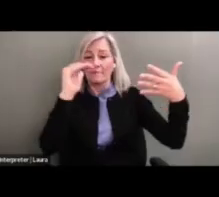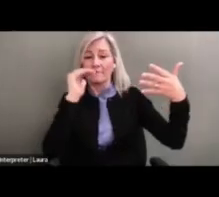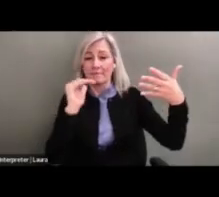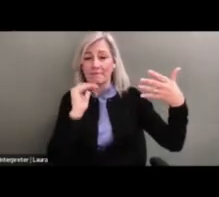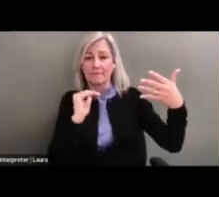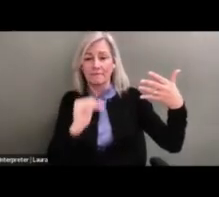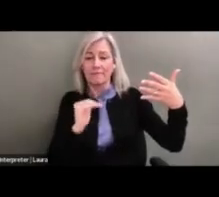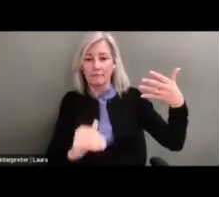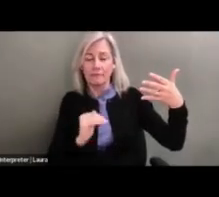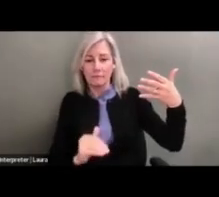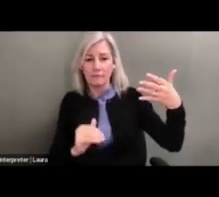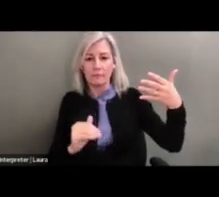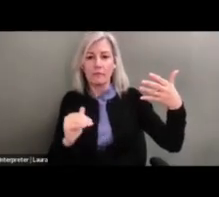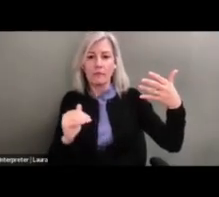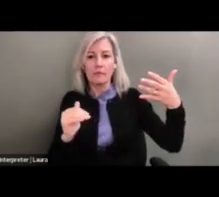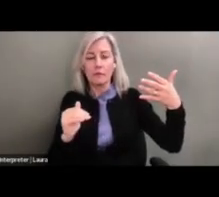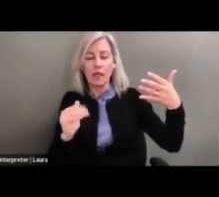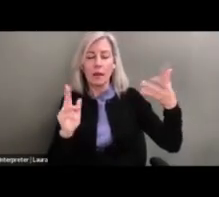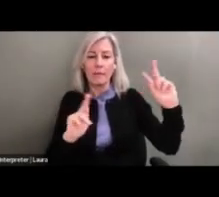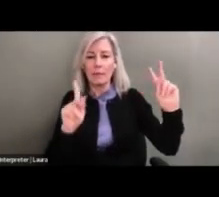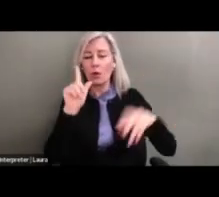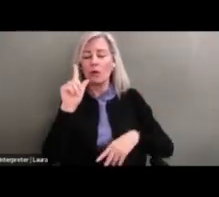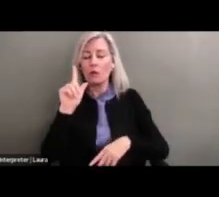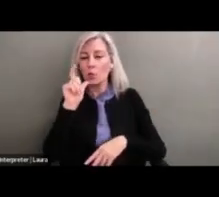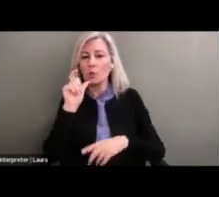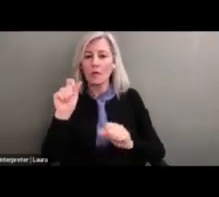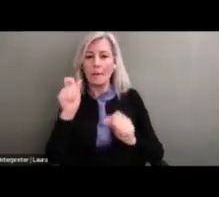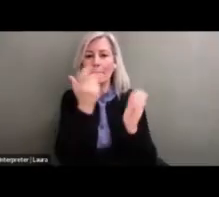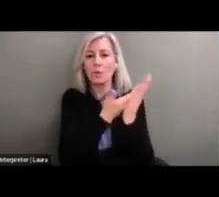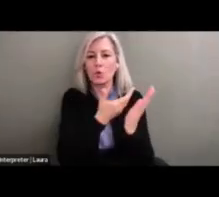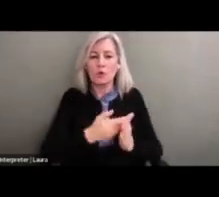This is for people who meet standards of being "Medically frail."